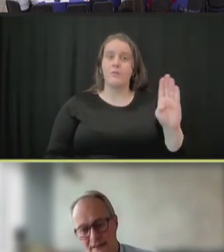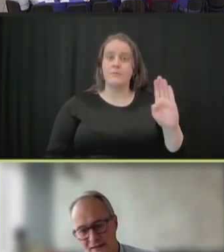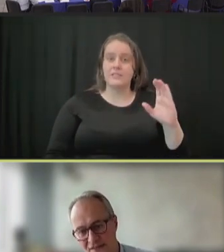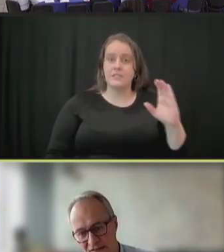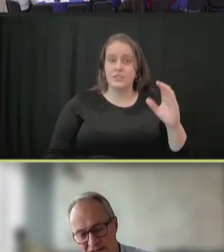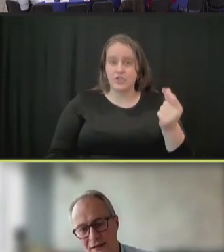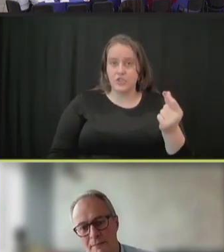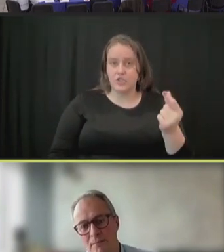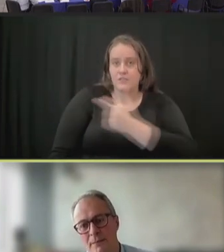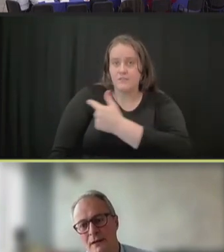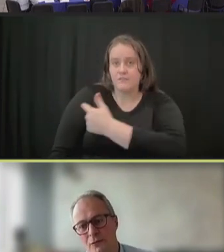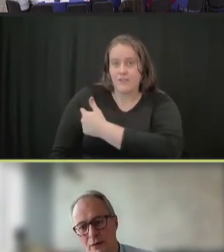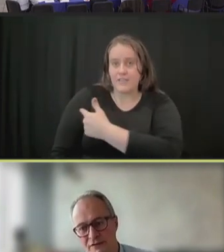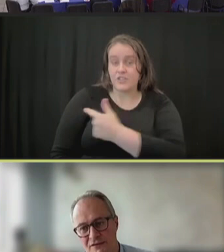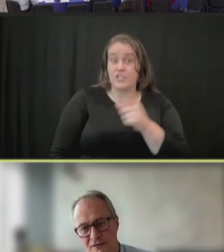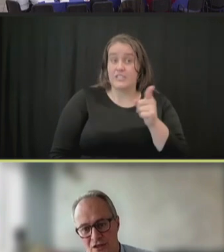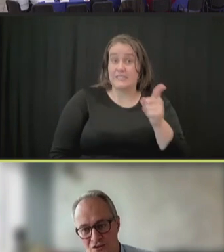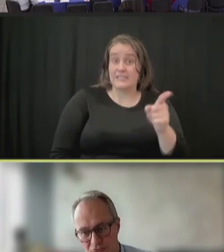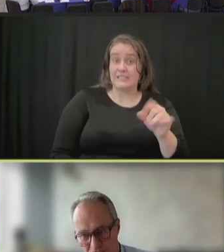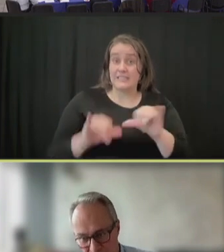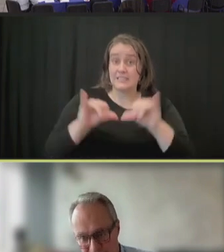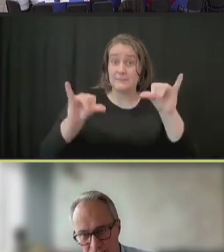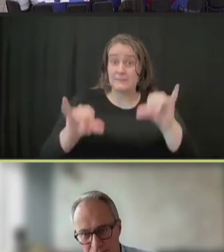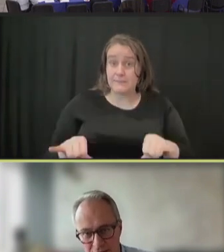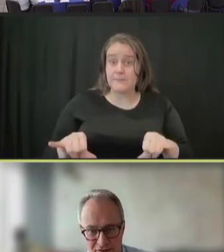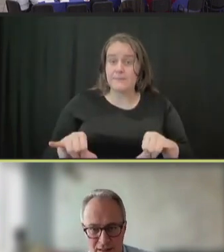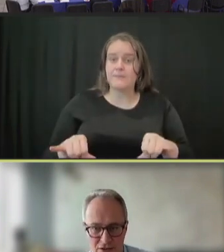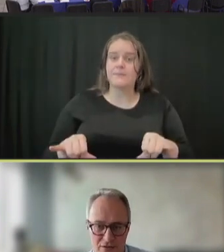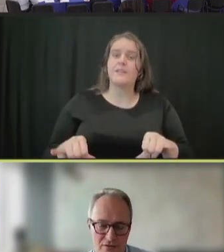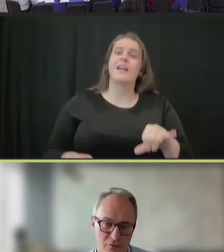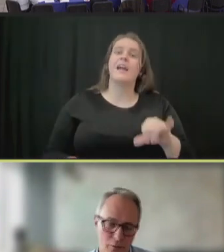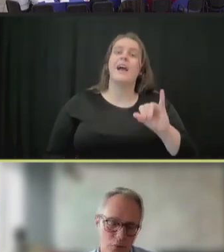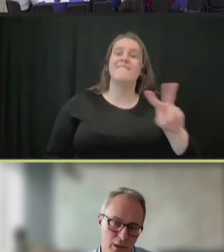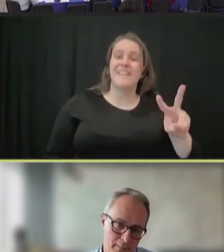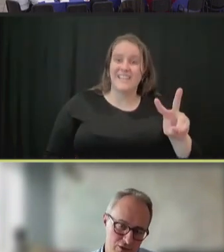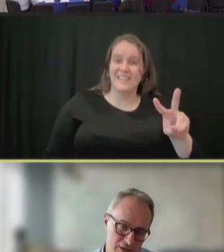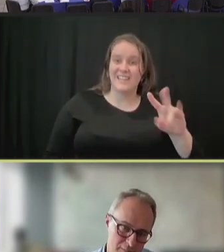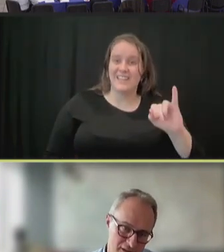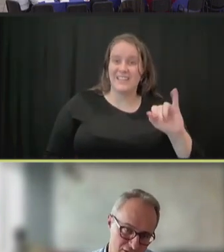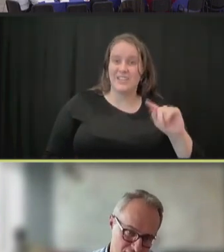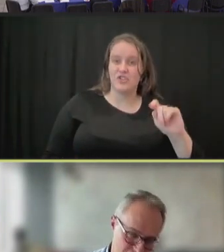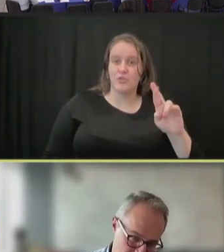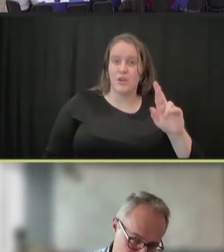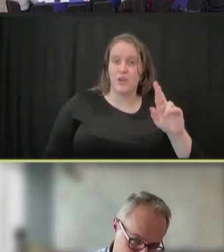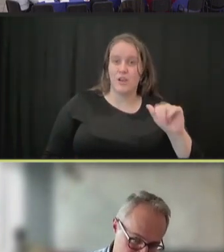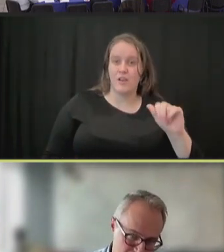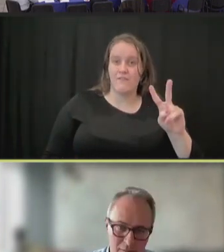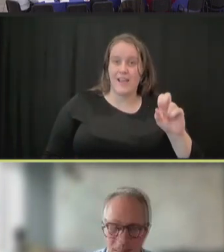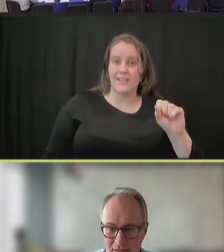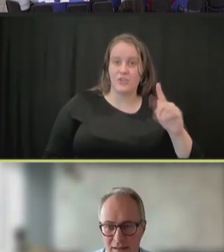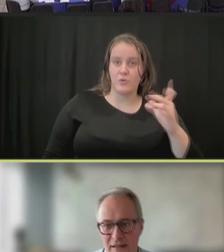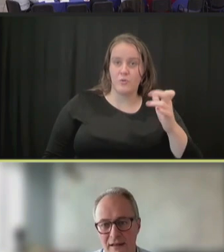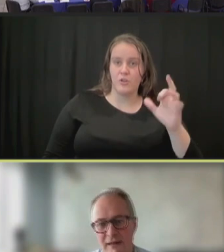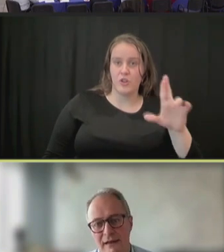this system was intravascular vaccination. So, we want to make sure that BCG is systemically